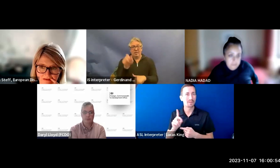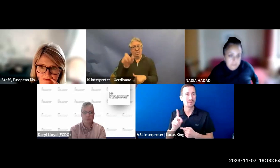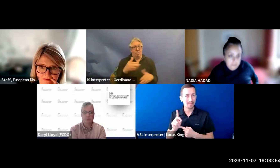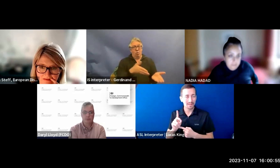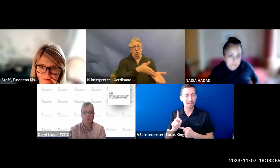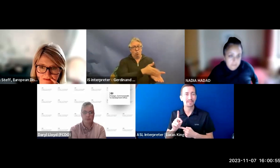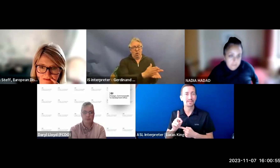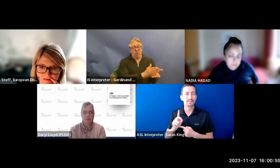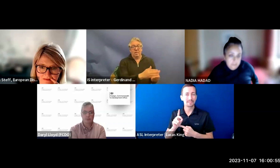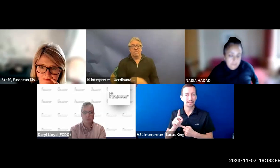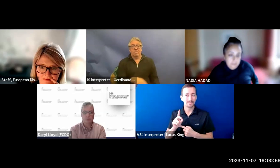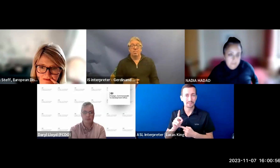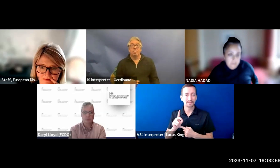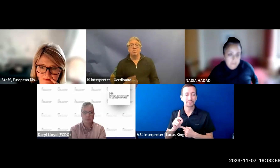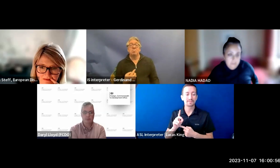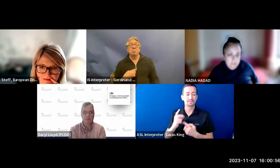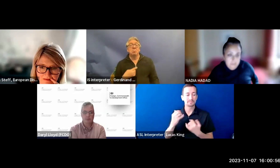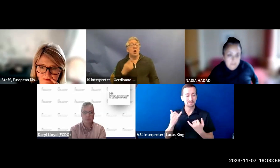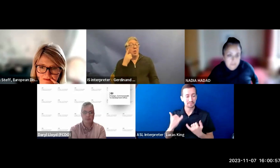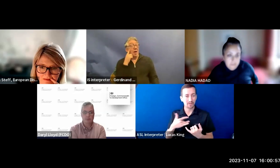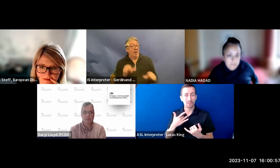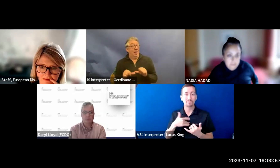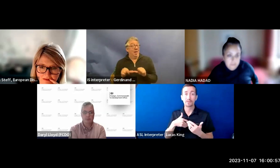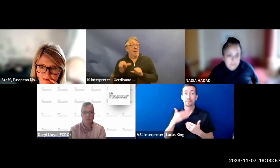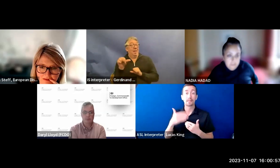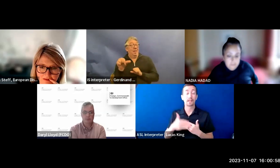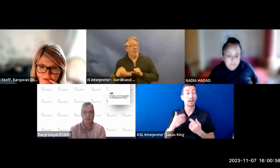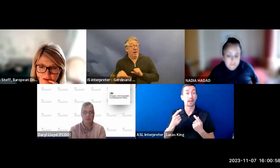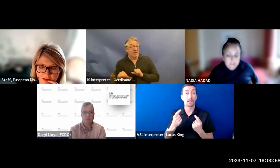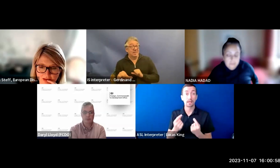And we think now the next step is going further